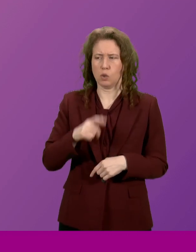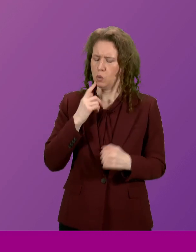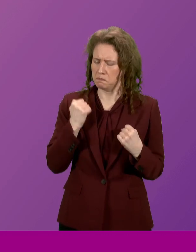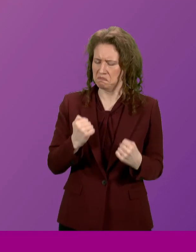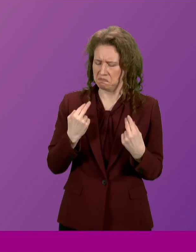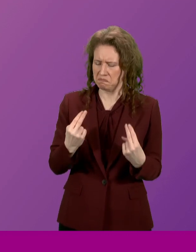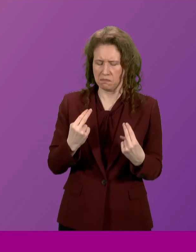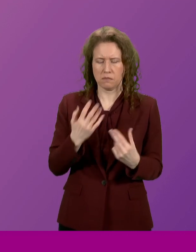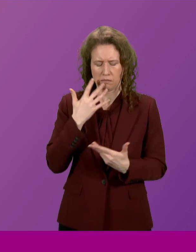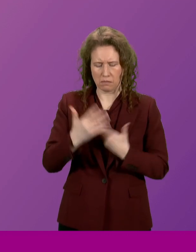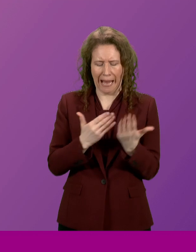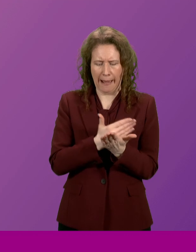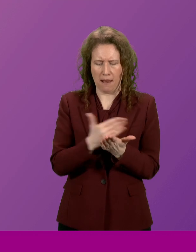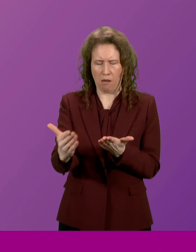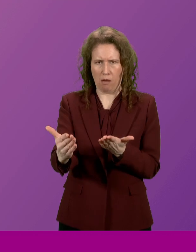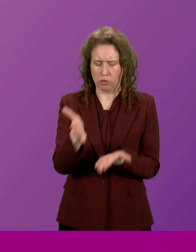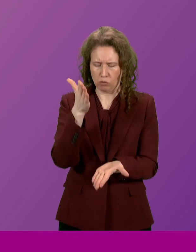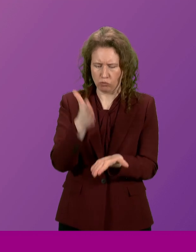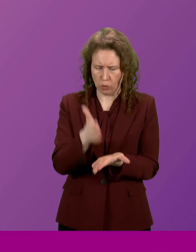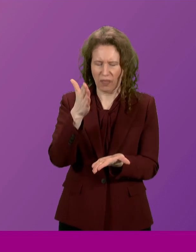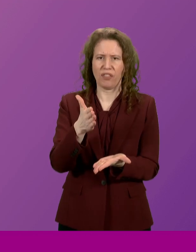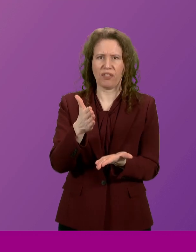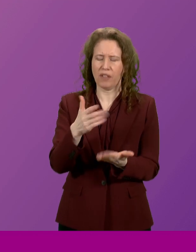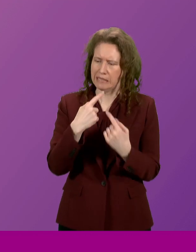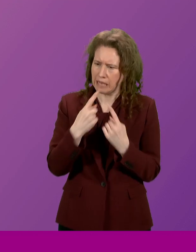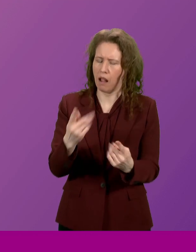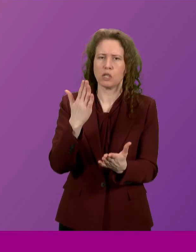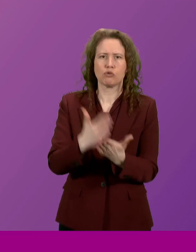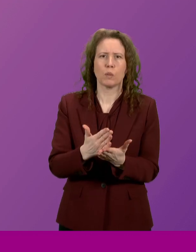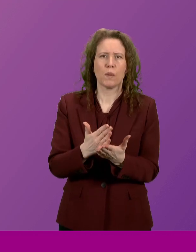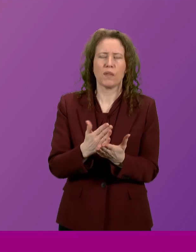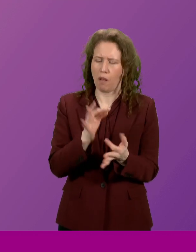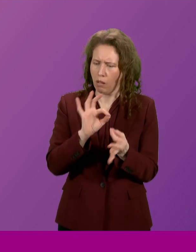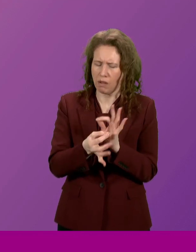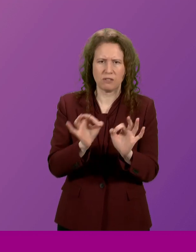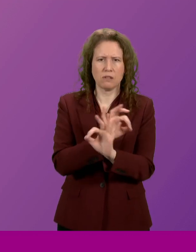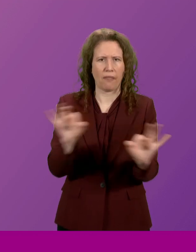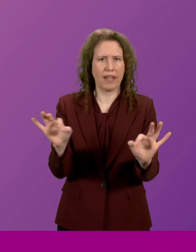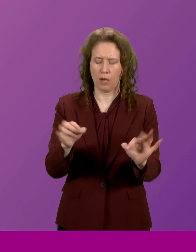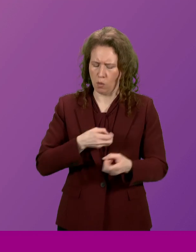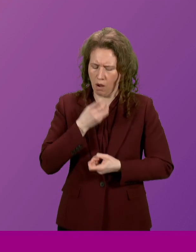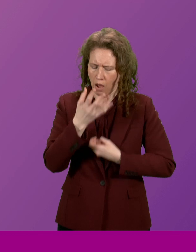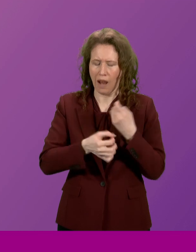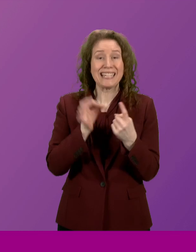for the clarity of information, who speak truth to the Parliament and who express in detail— Seriously?